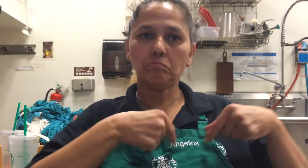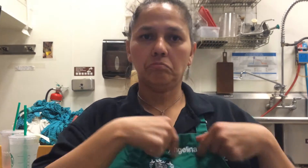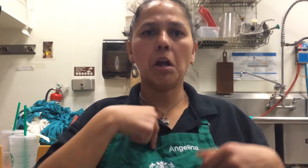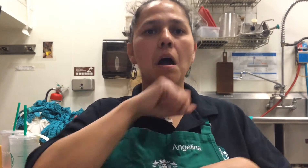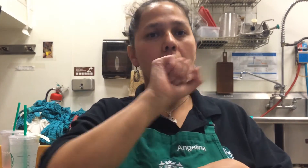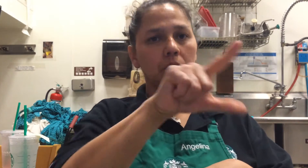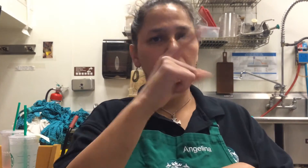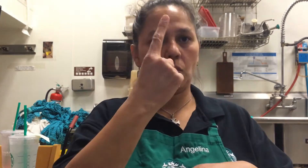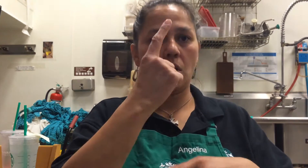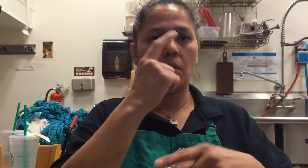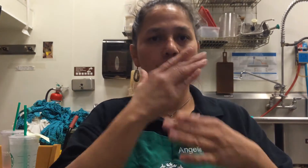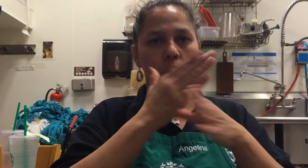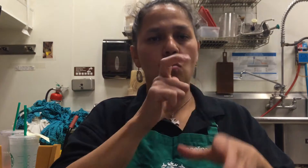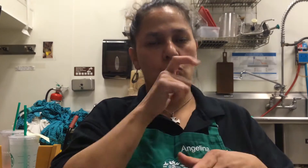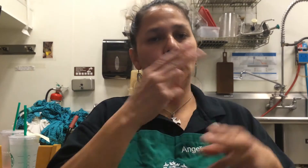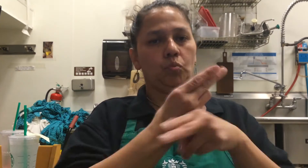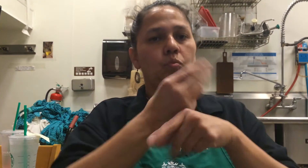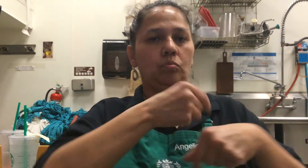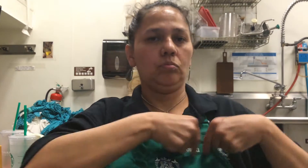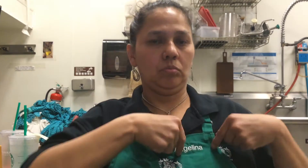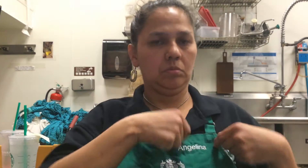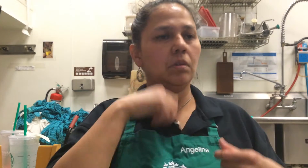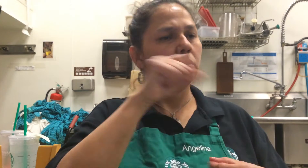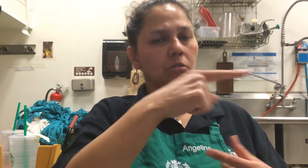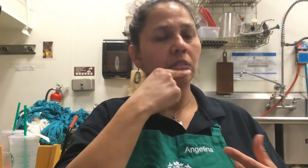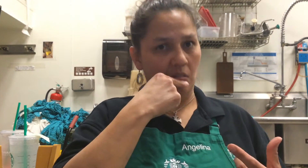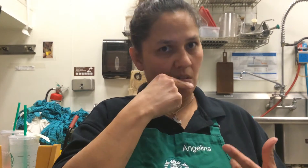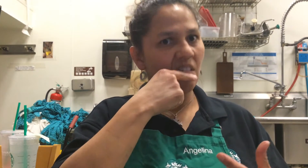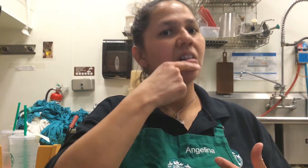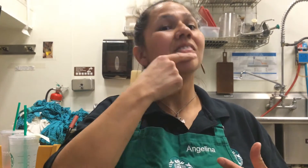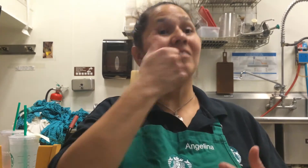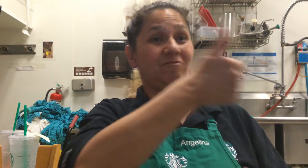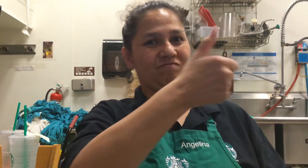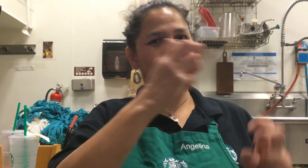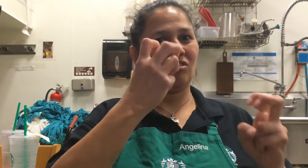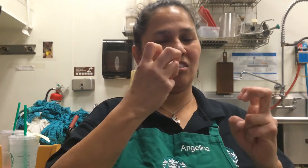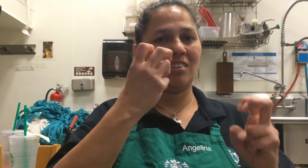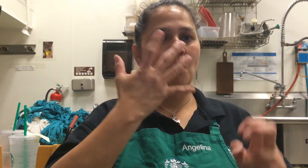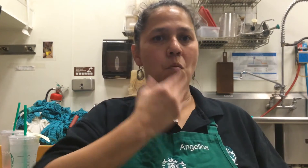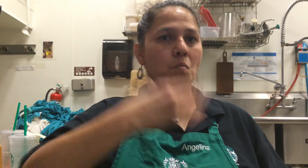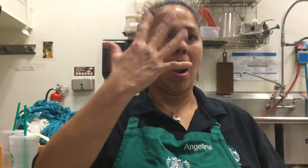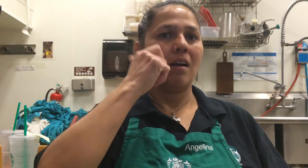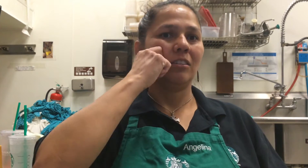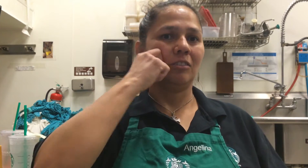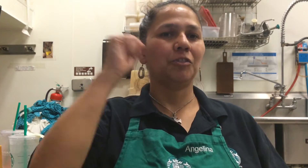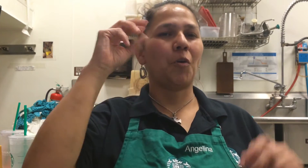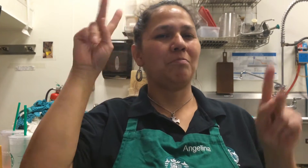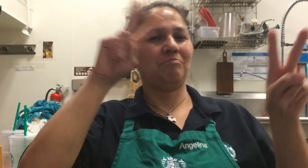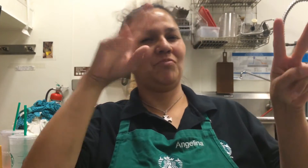One of my partners wore the pin and shared with me about it. He said it helped him because of his white skin